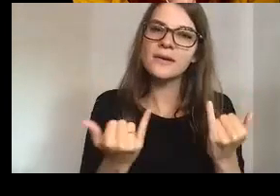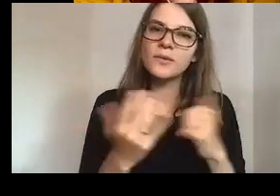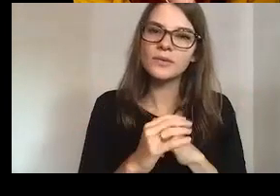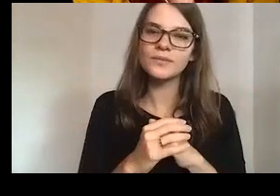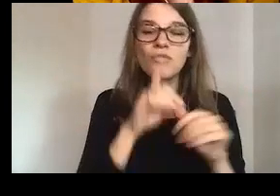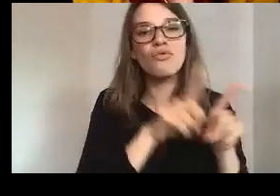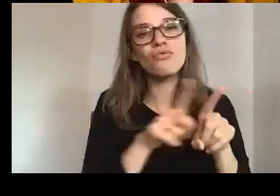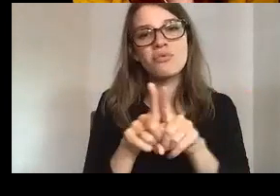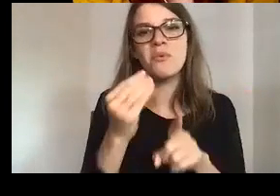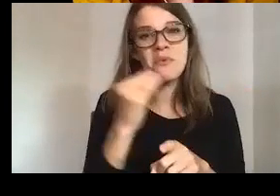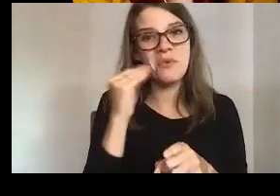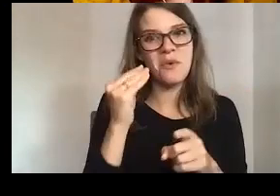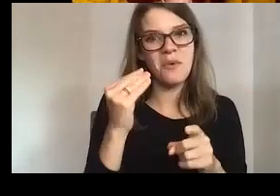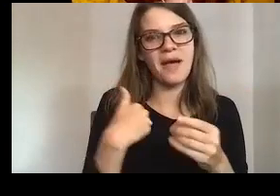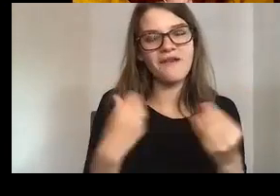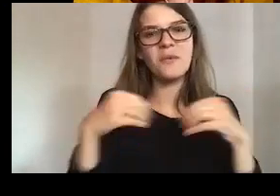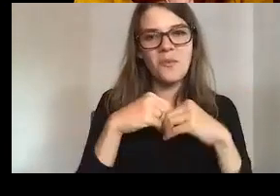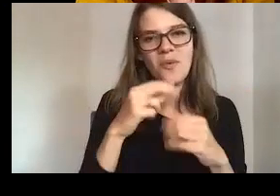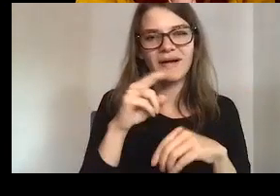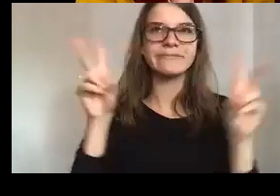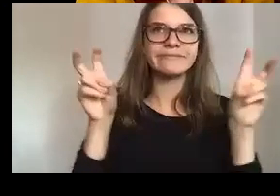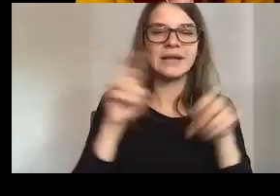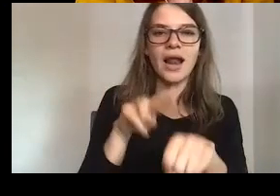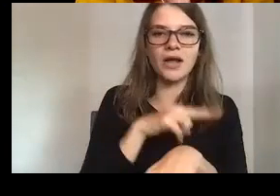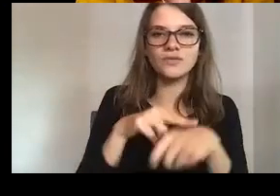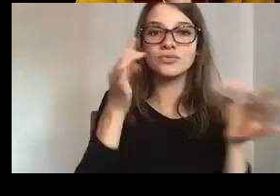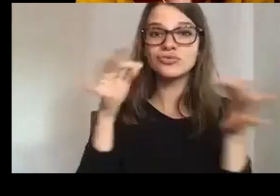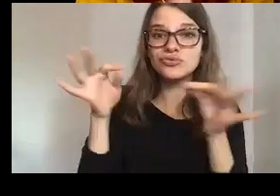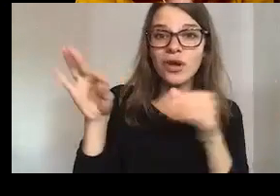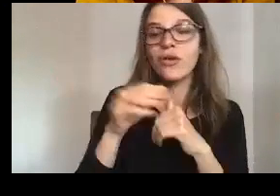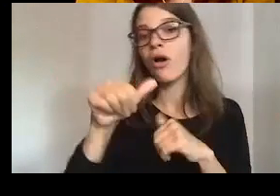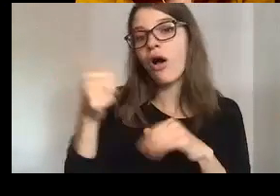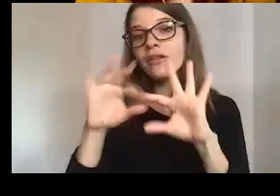home really has a lot more natural distractions so there's other family members in the home